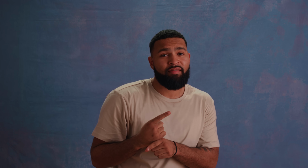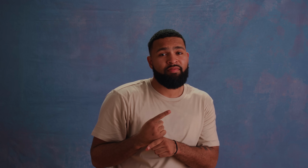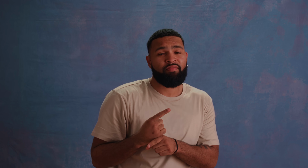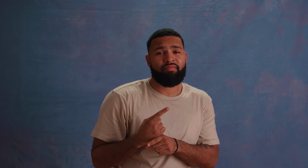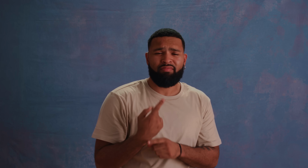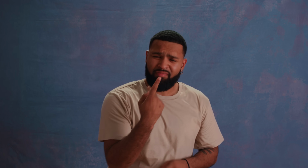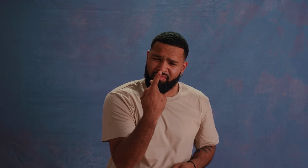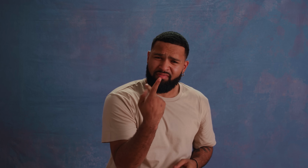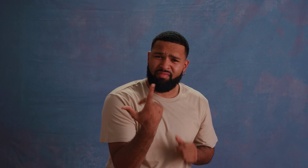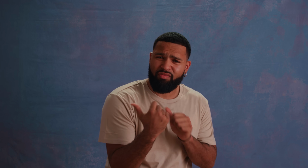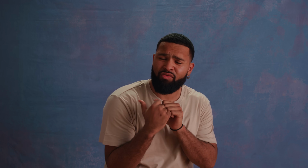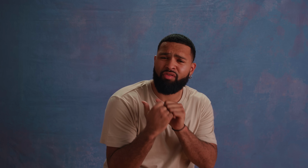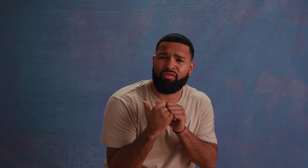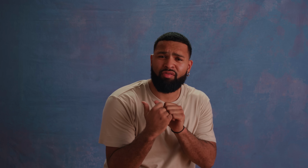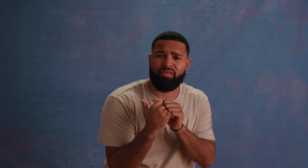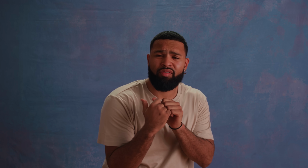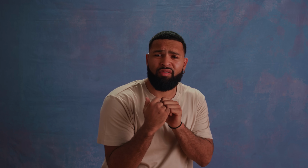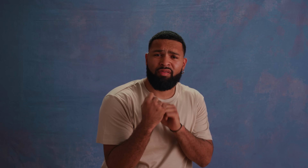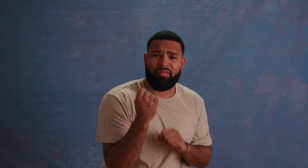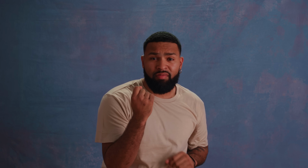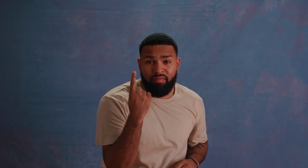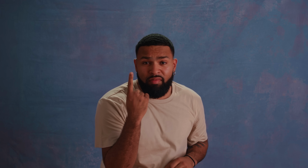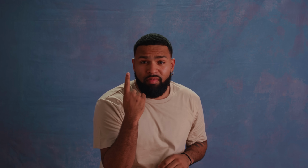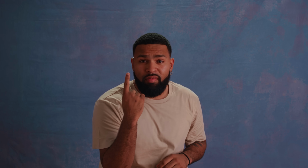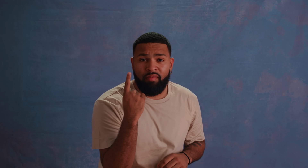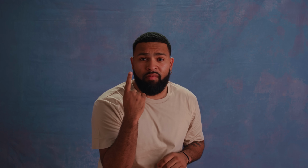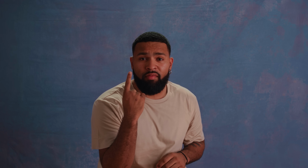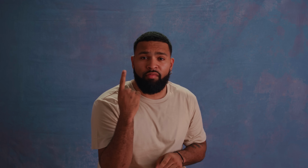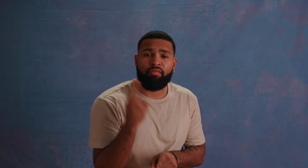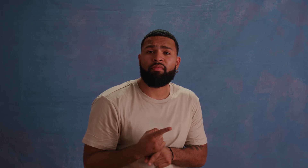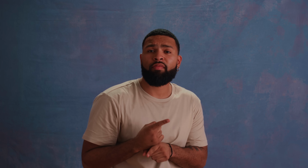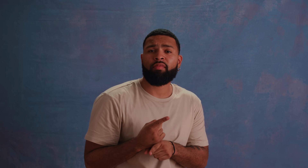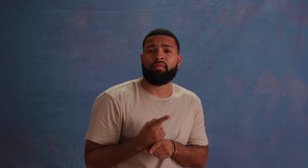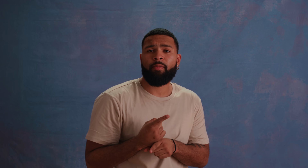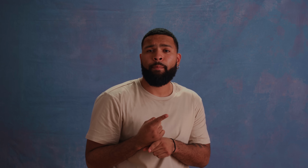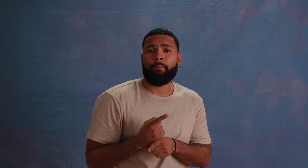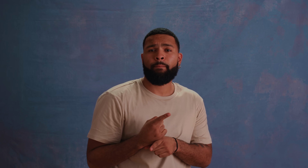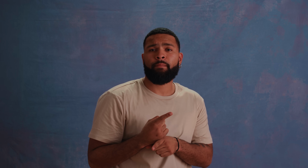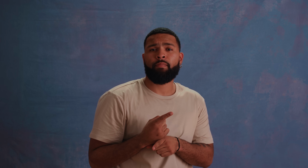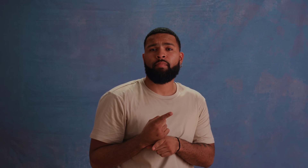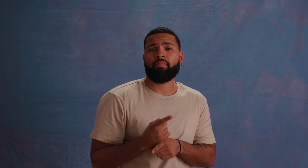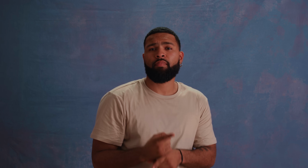if the world was ending you’d come over right? Right?